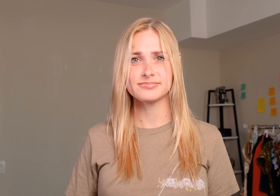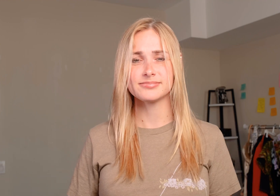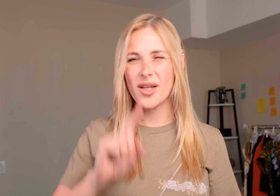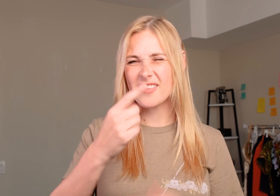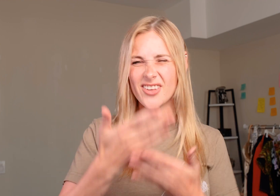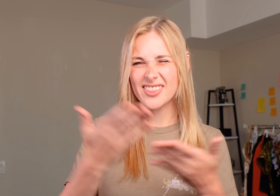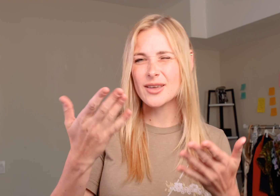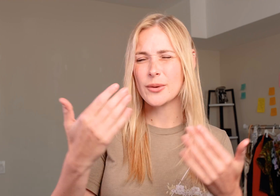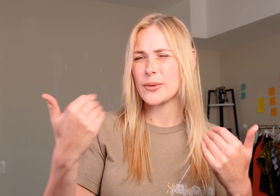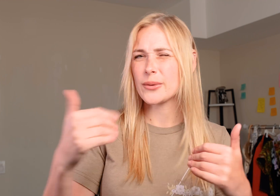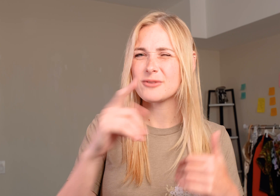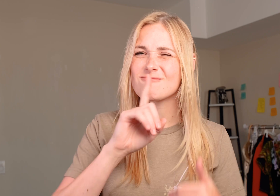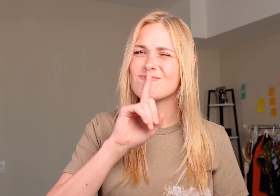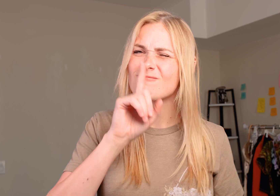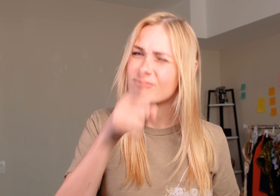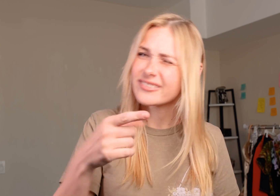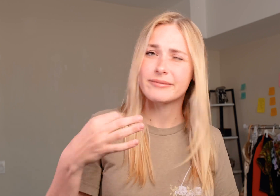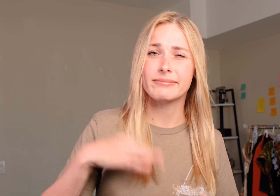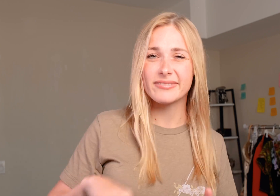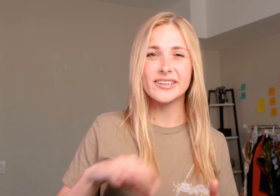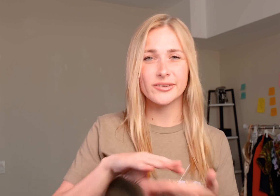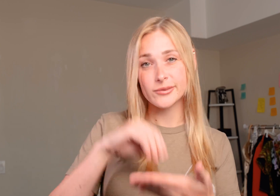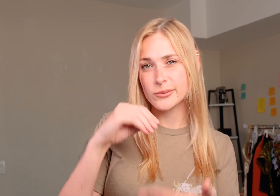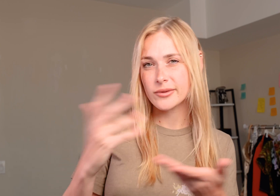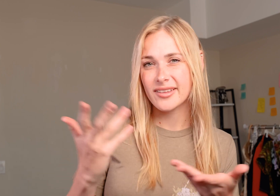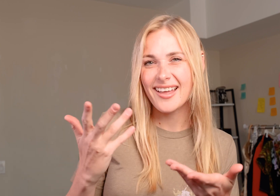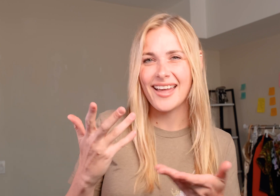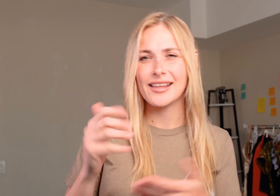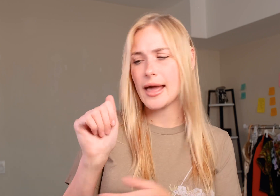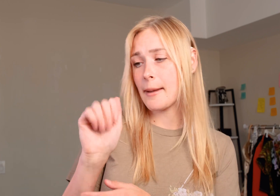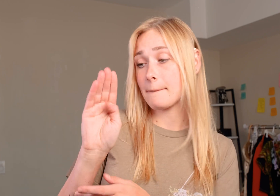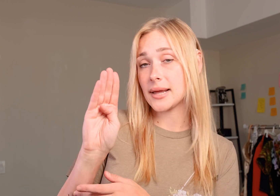The best place to start is learning the alphabet in sign language.